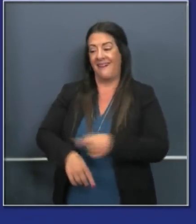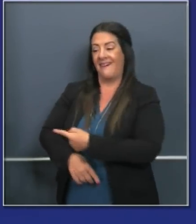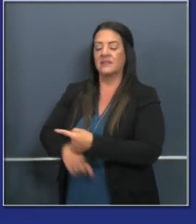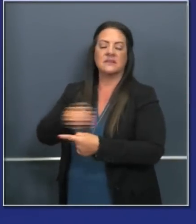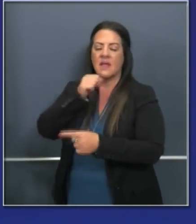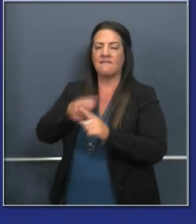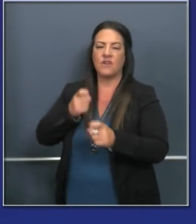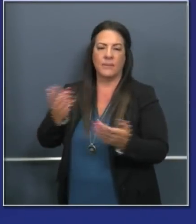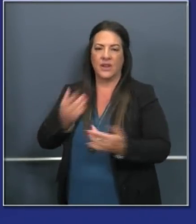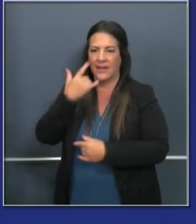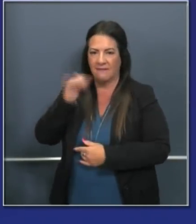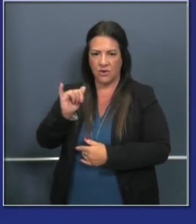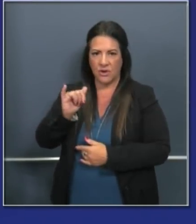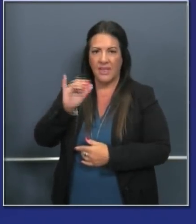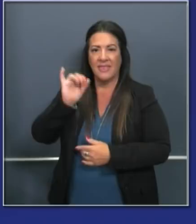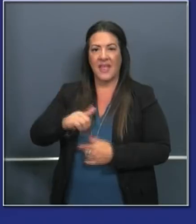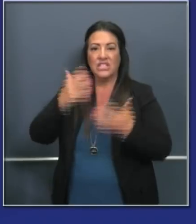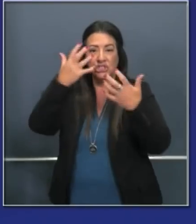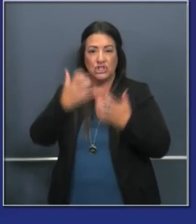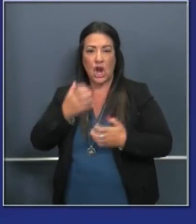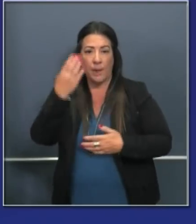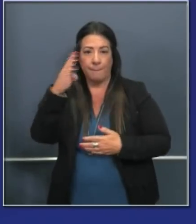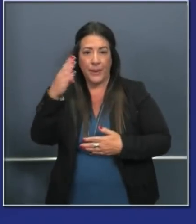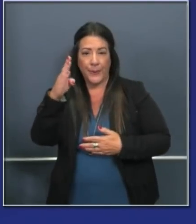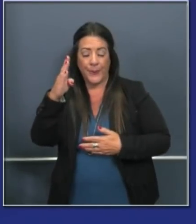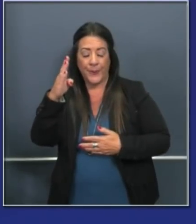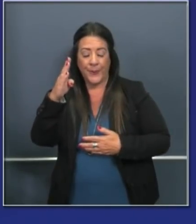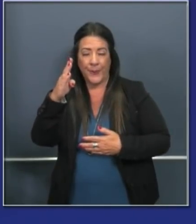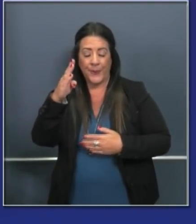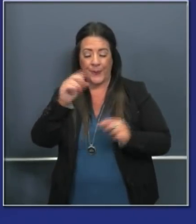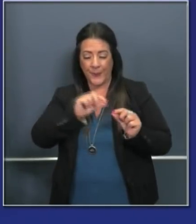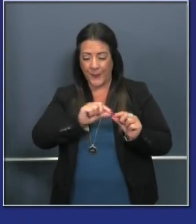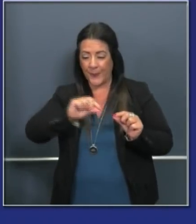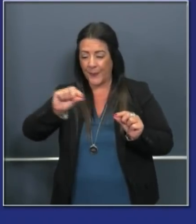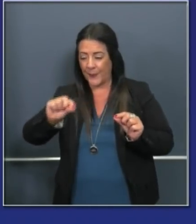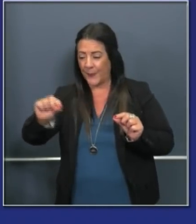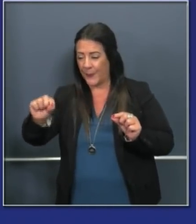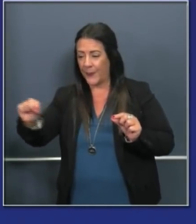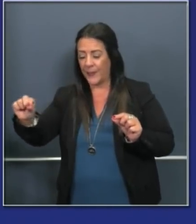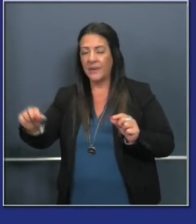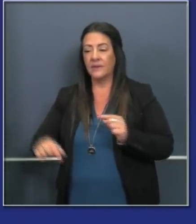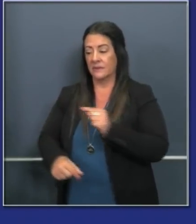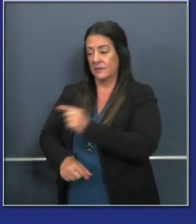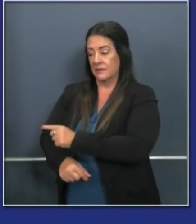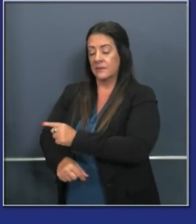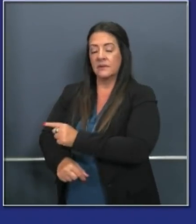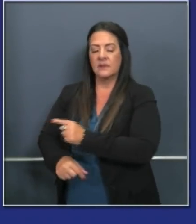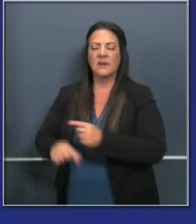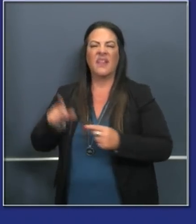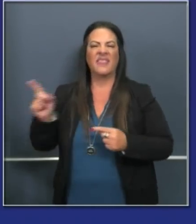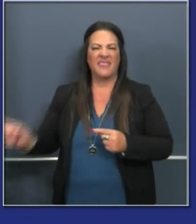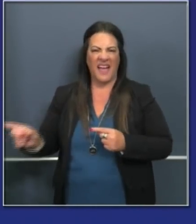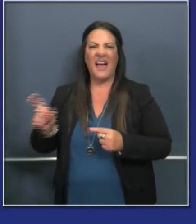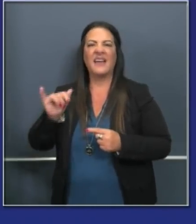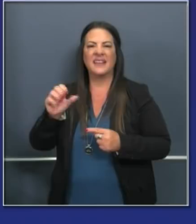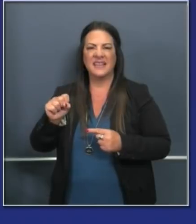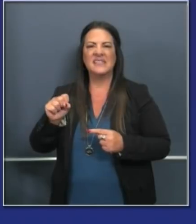AT THE STATE LEVEL THIS IS NOT CALIFORNIA ZONE MODEL BUT THAT DARK BLUE LINE THAT YOU SEE IS